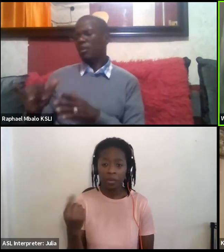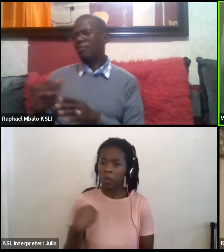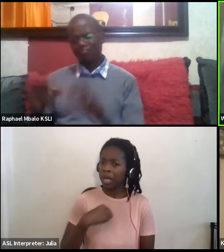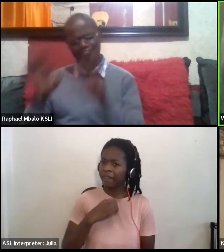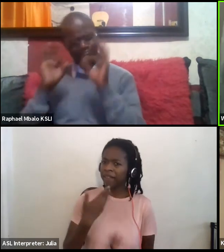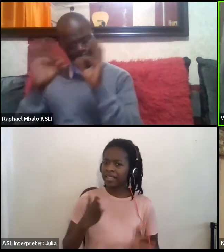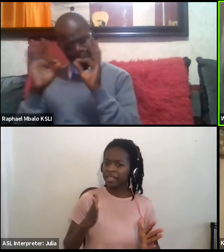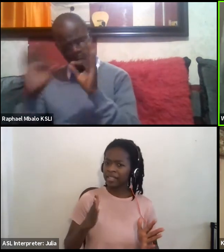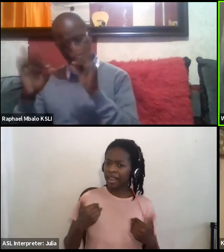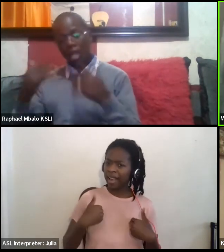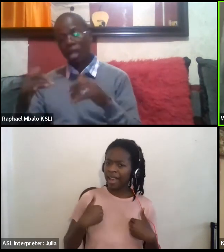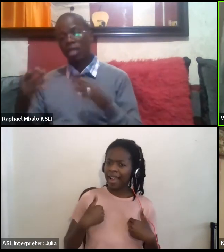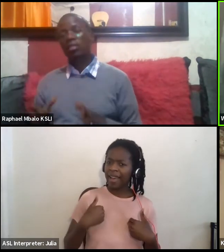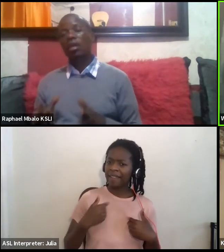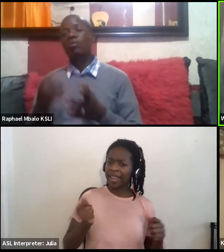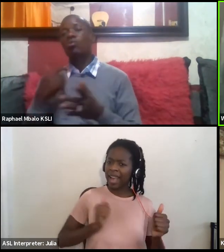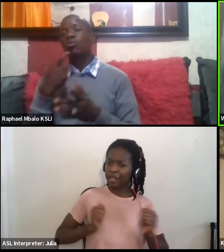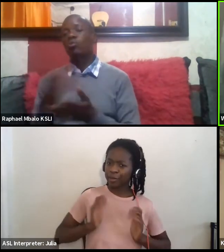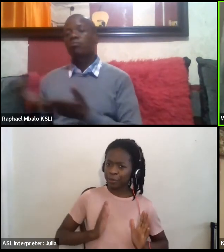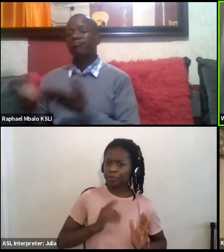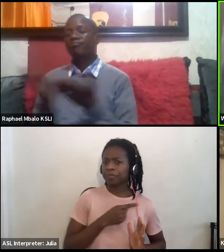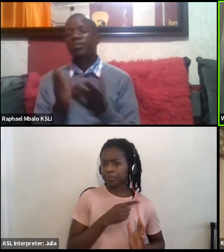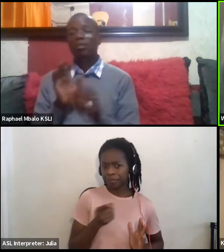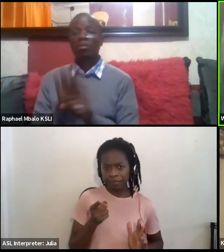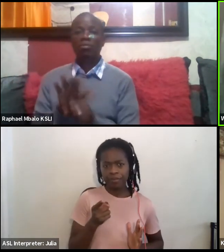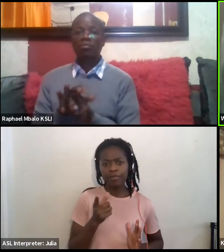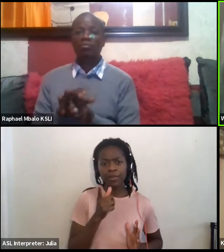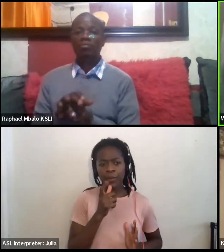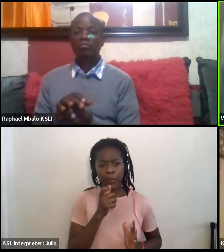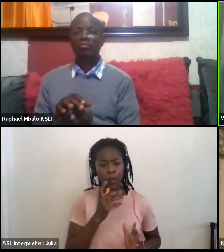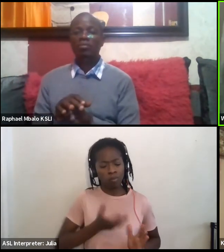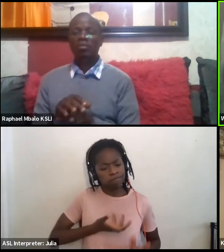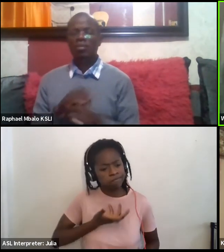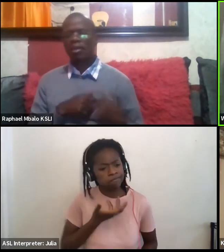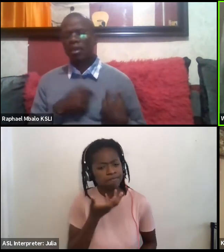who bring so much heart, so much commitment to a role